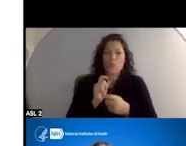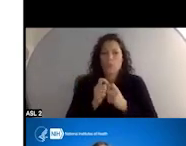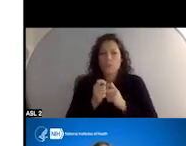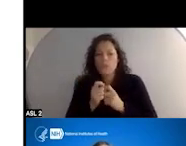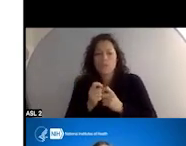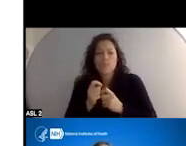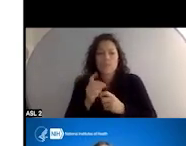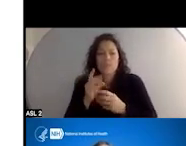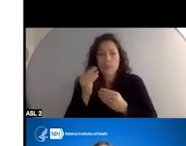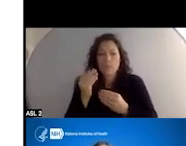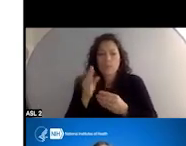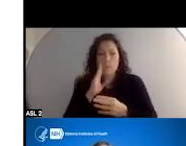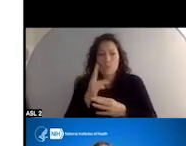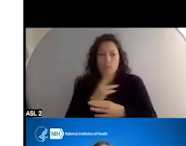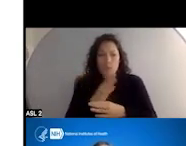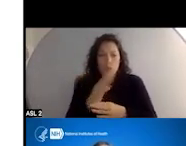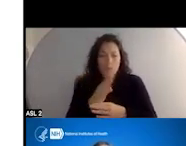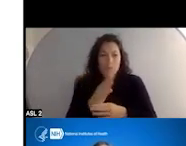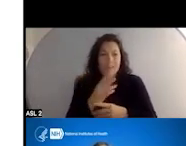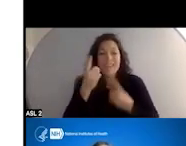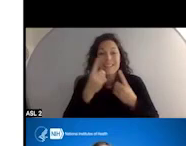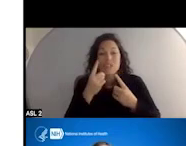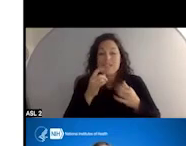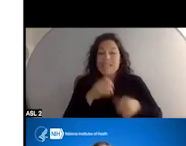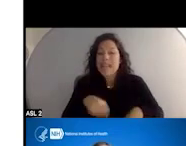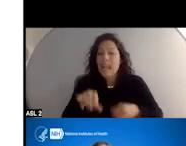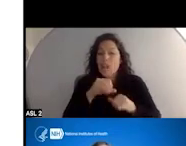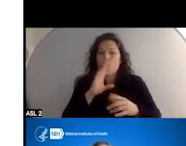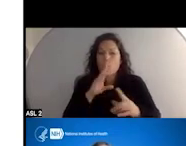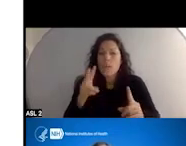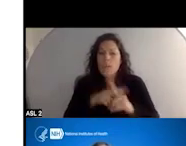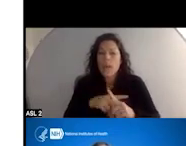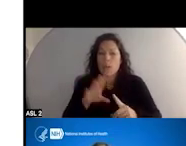You'll consider what standards to apply to your scientific data and metadata